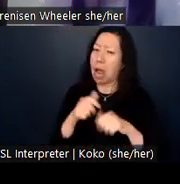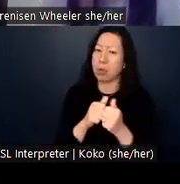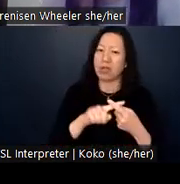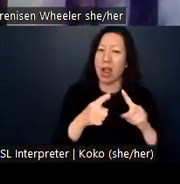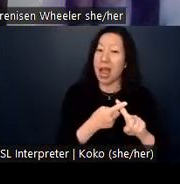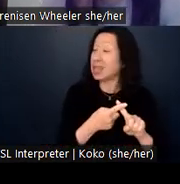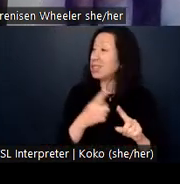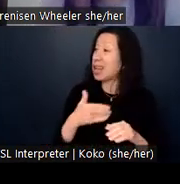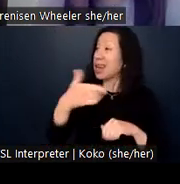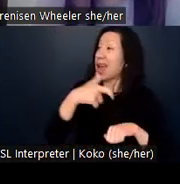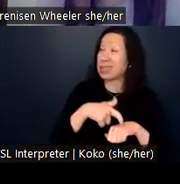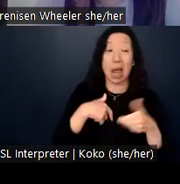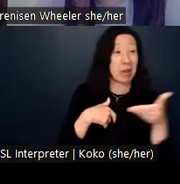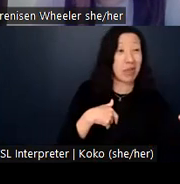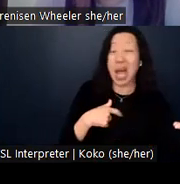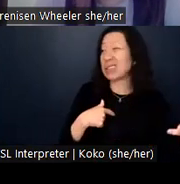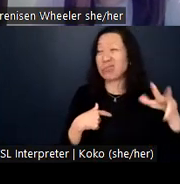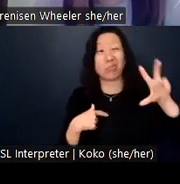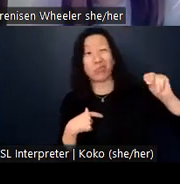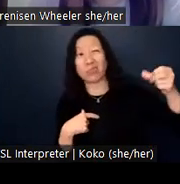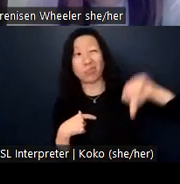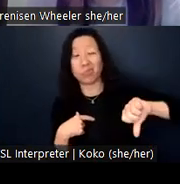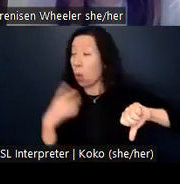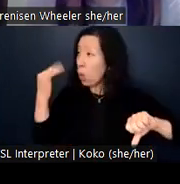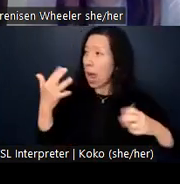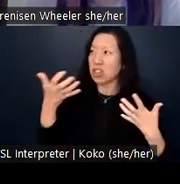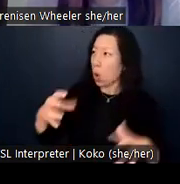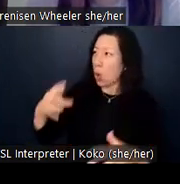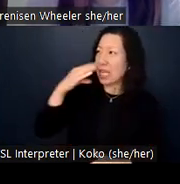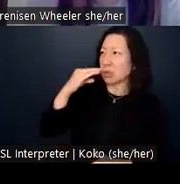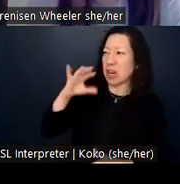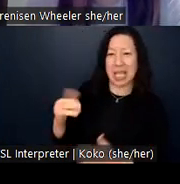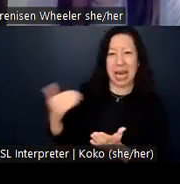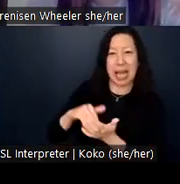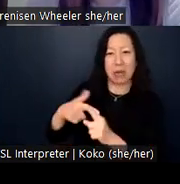to experience that again. 12:50:21 Maybe they ask that you know I have